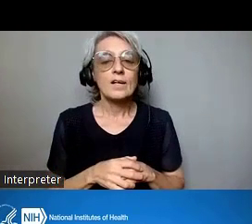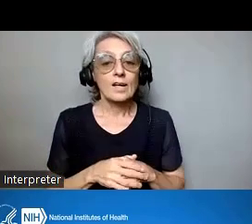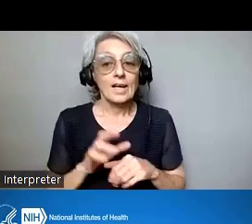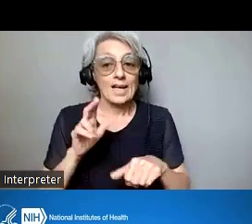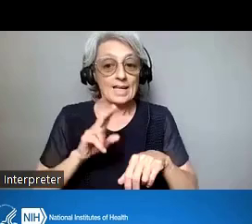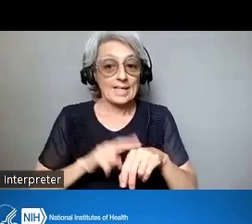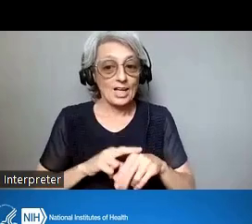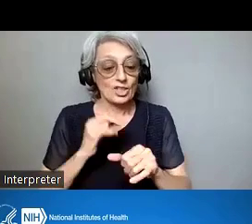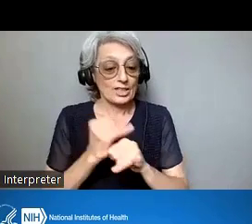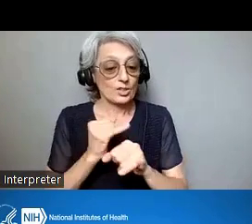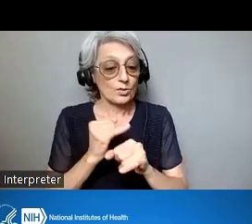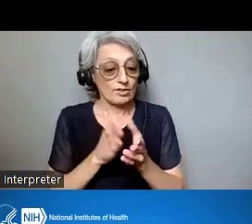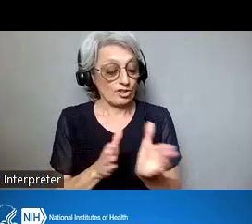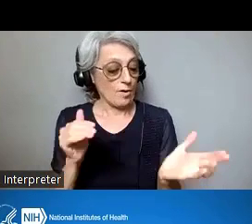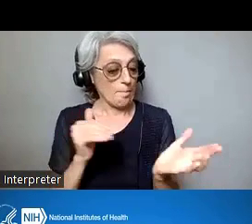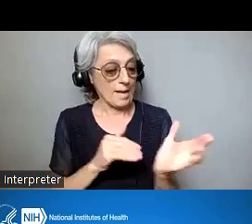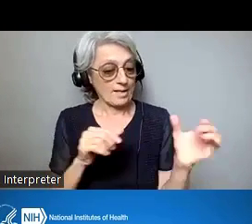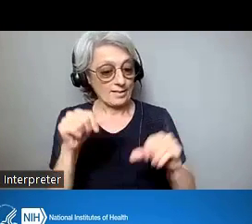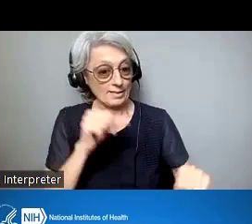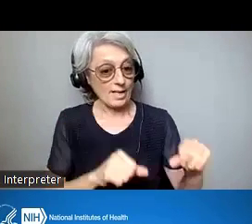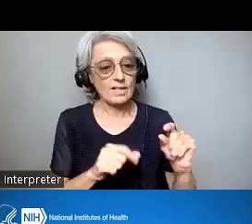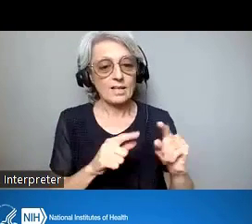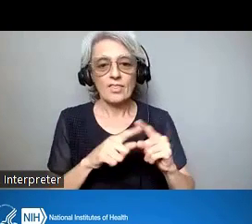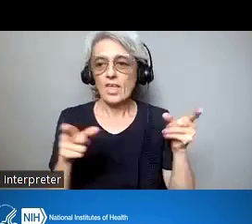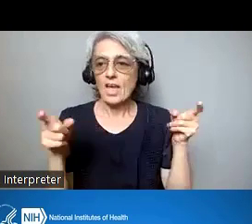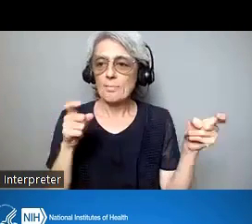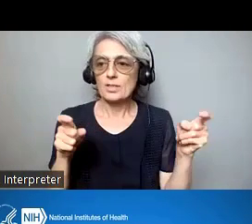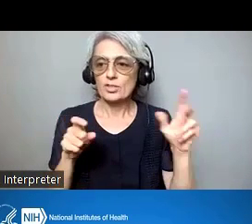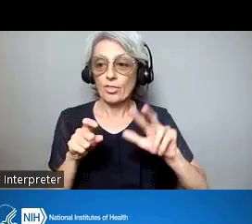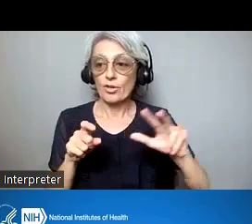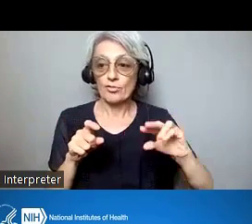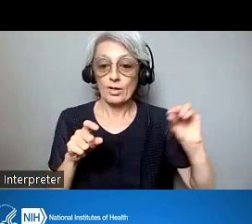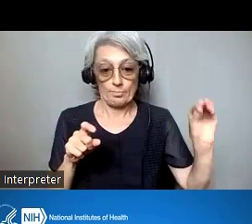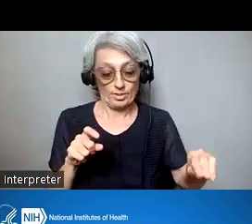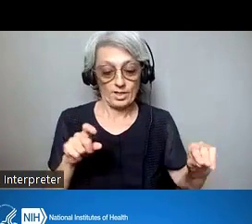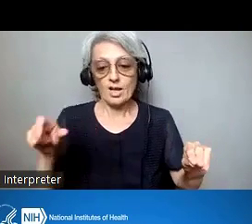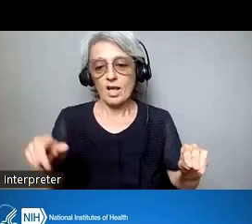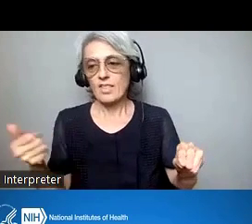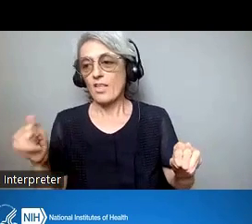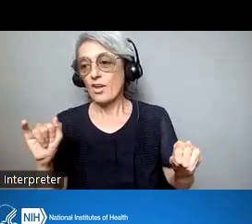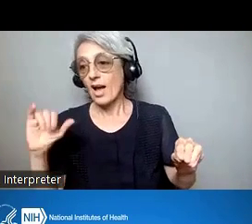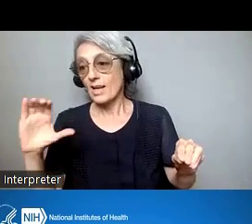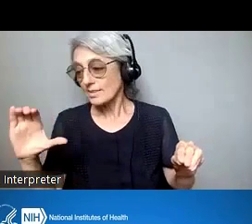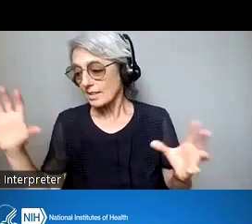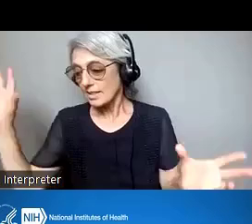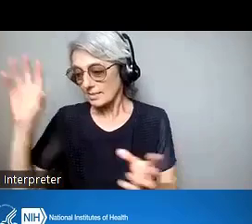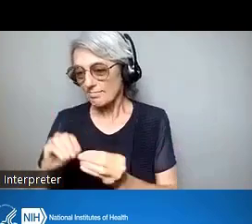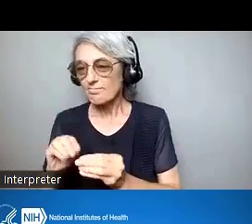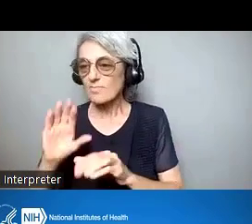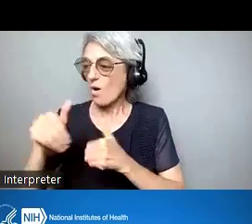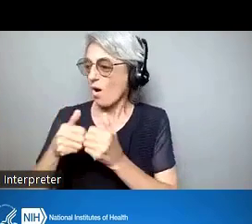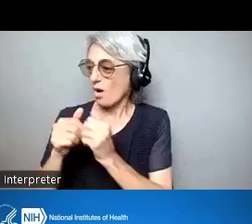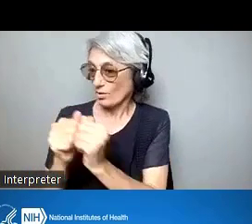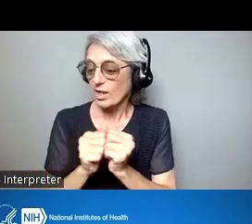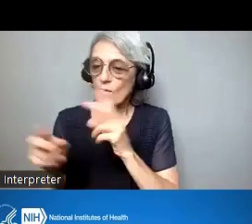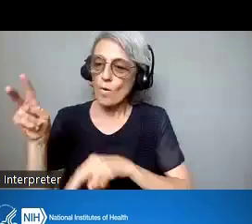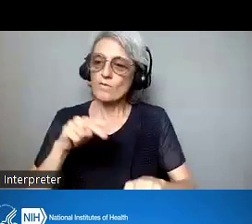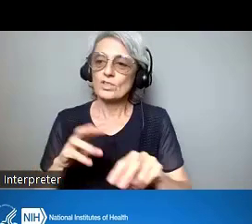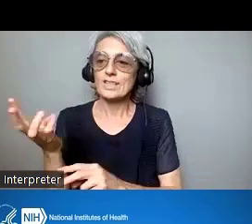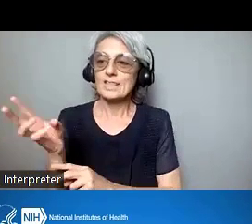Sciences administrating 33 percent of these, while the other ICs collectively oversee 67 percent of the awards.